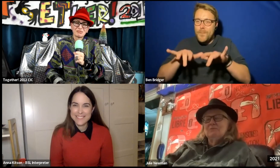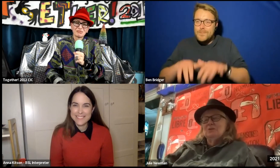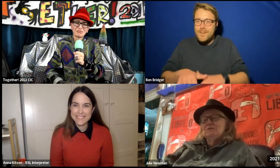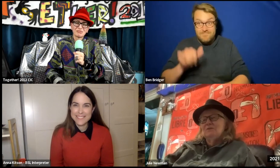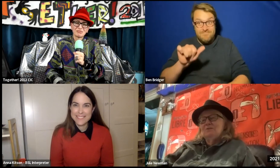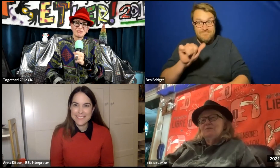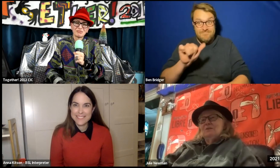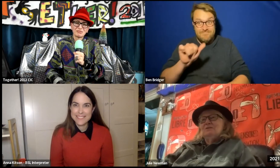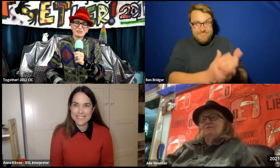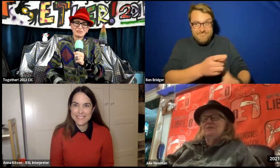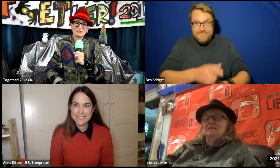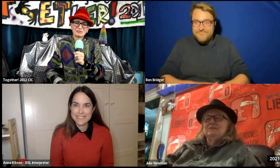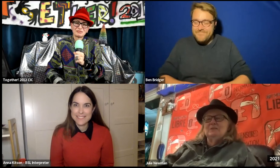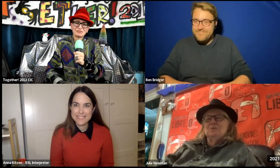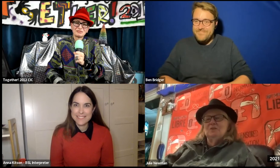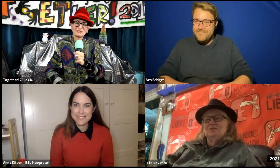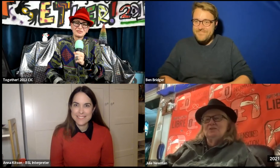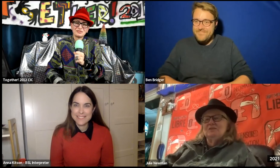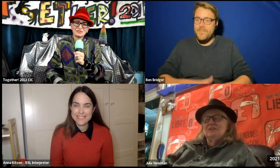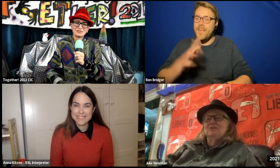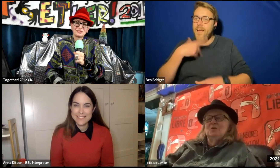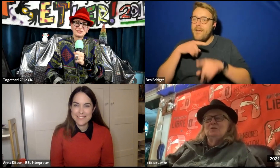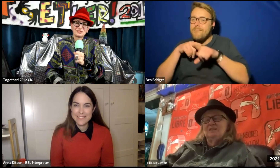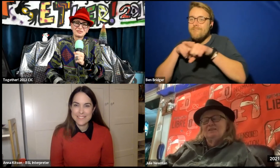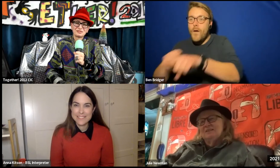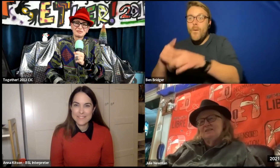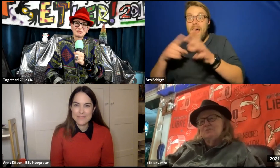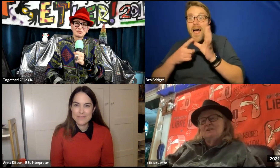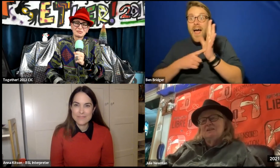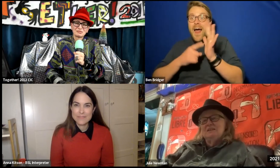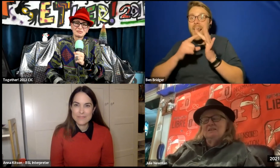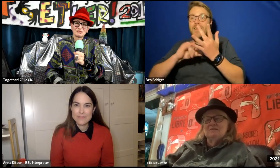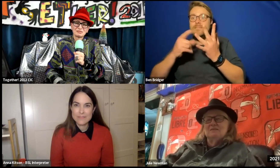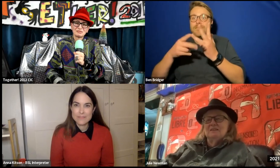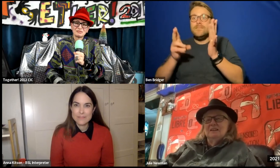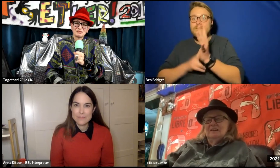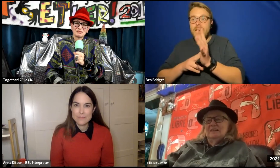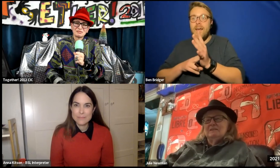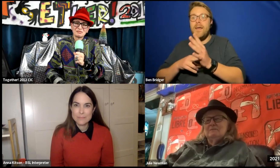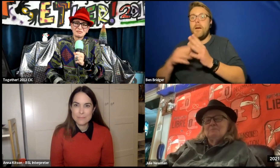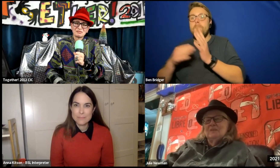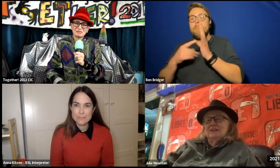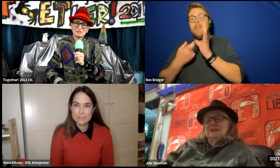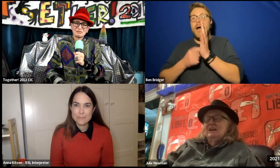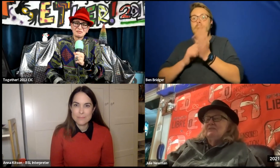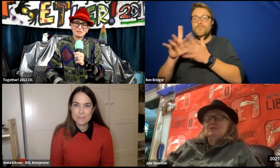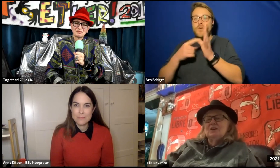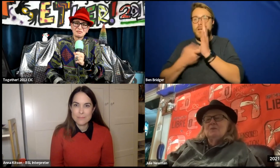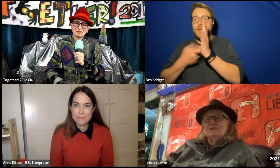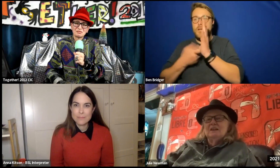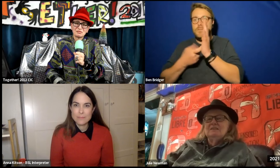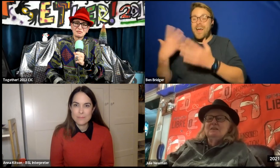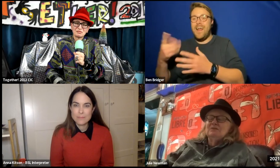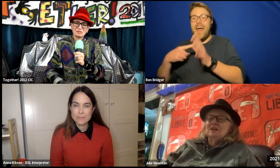I've got to follow the wonderful Alison Marchant and the Goddess that is Wendy young. I have to say Wendy I loved that